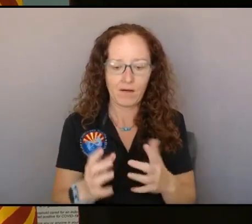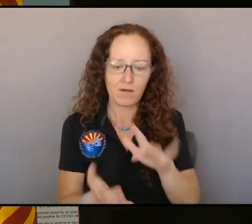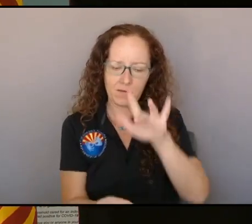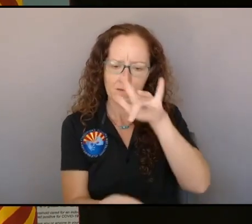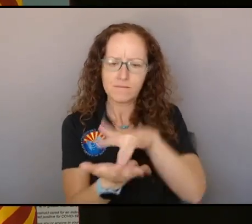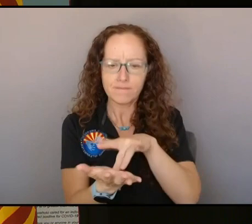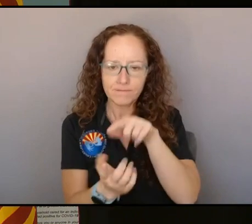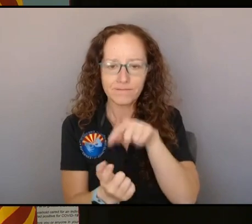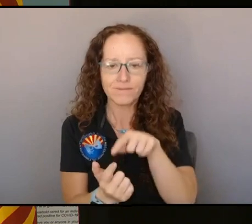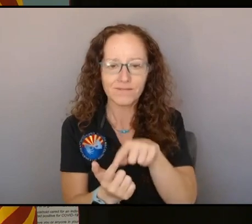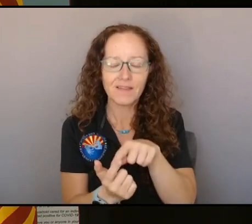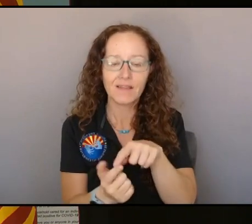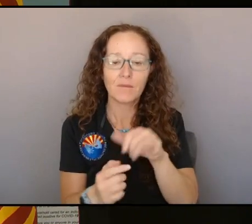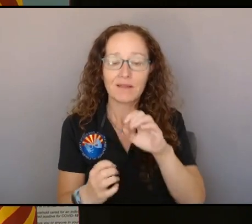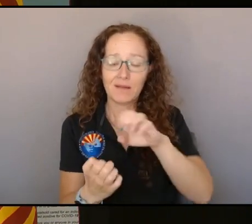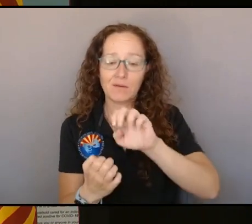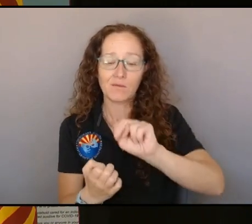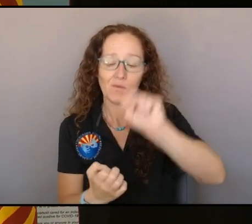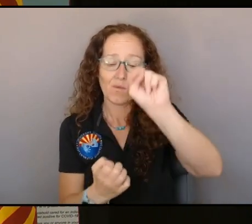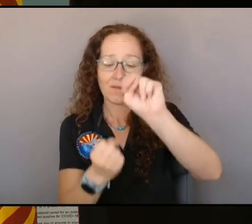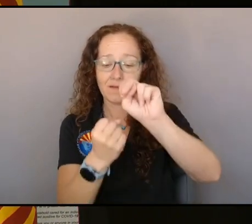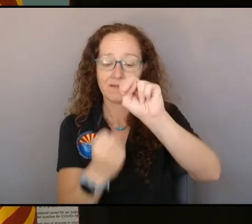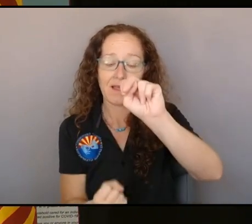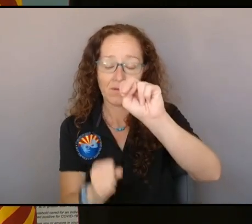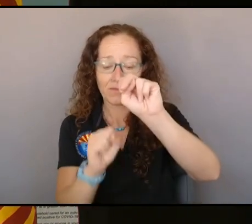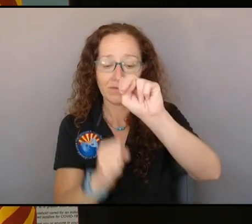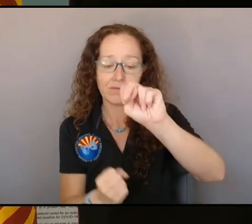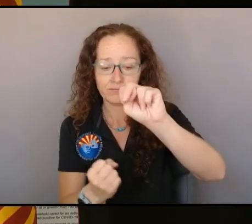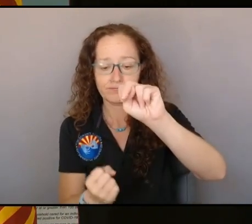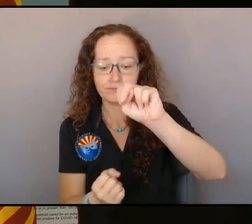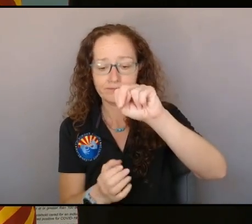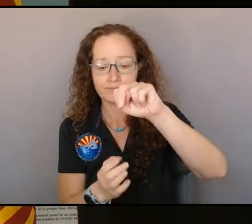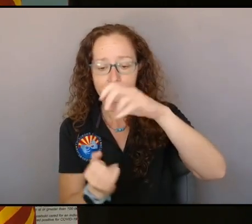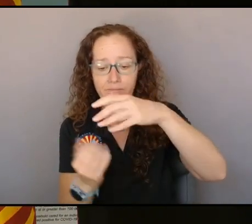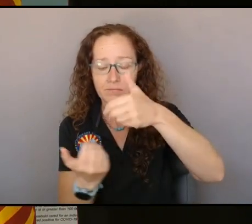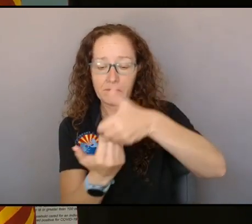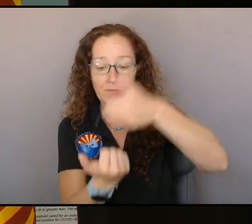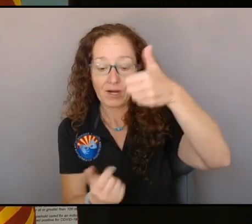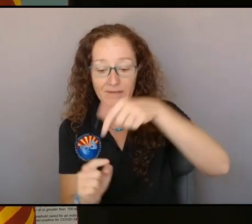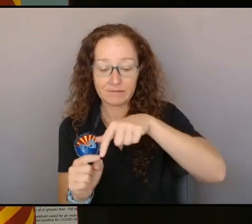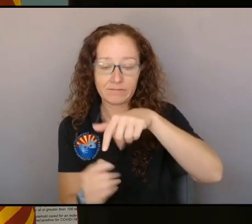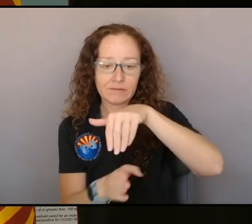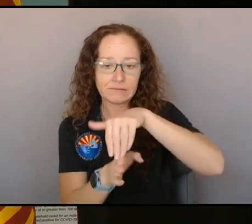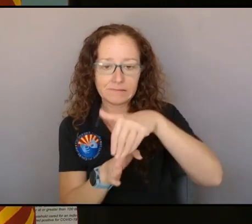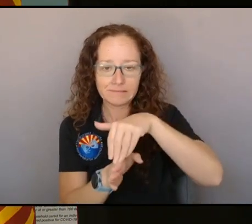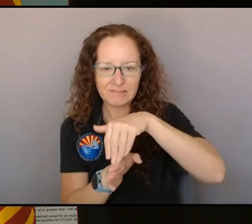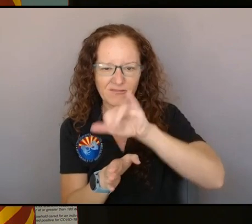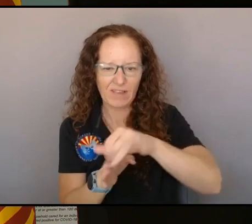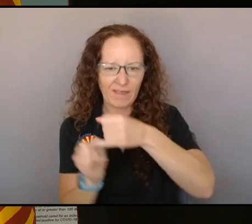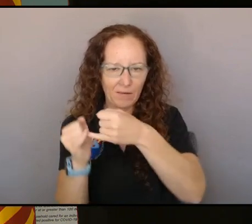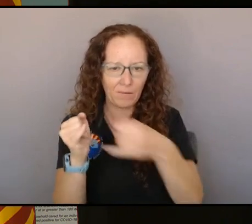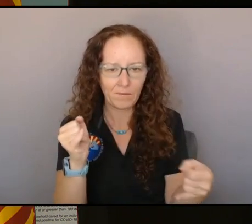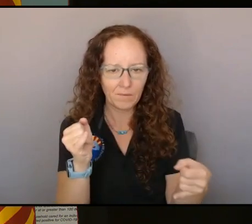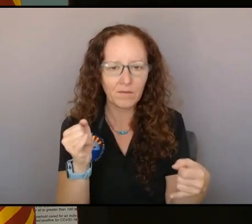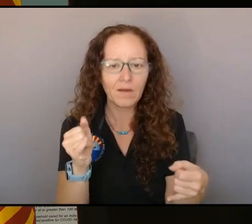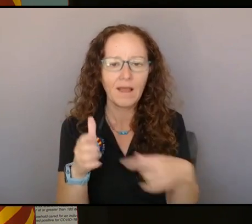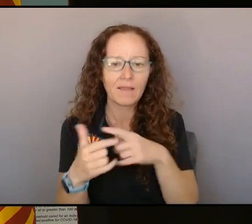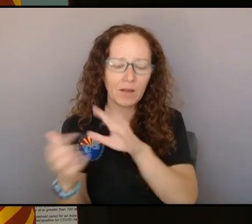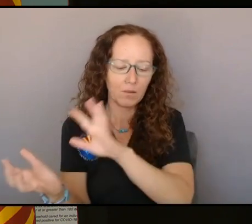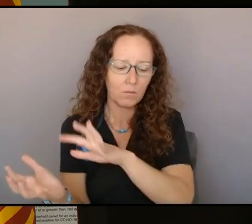and moved over what we call Division Juliet and India. And that's part of our western flank that still has active